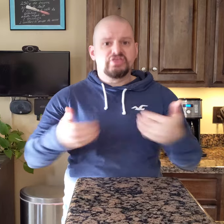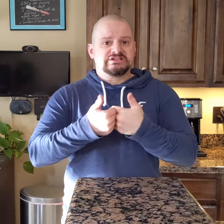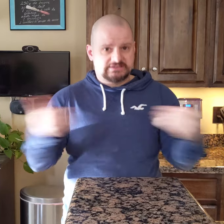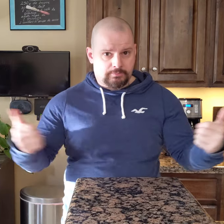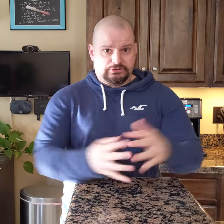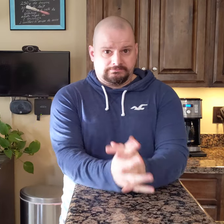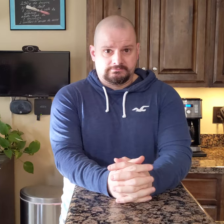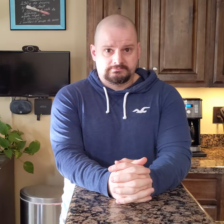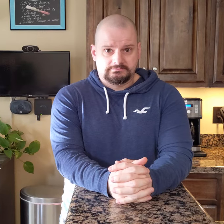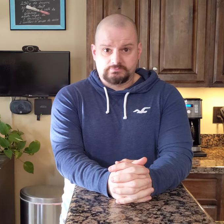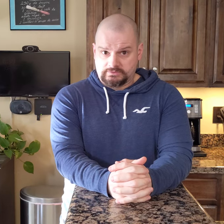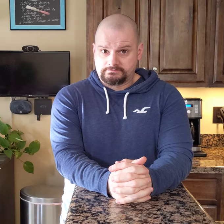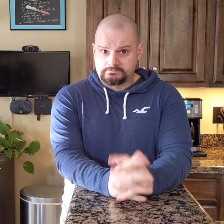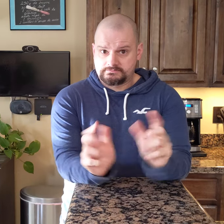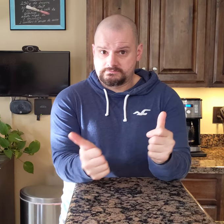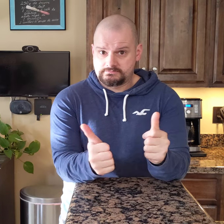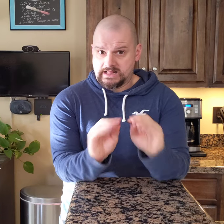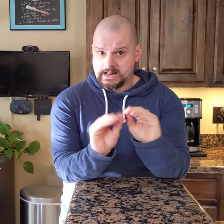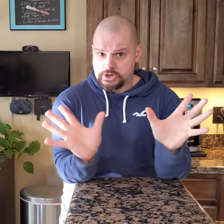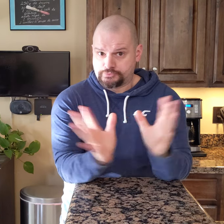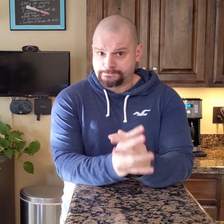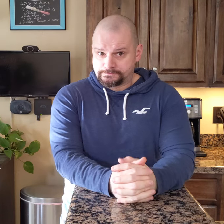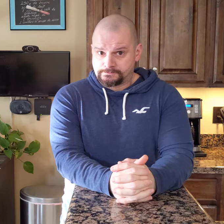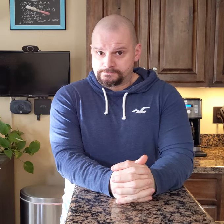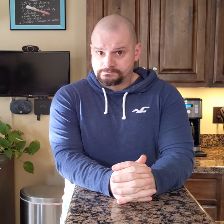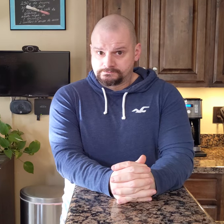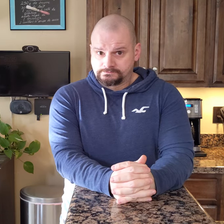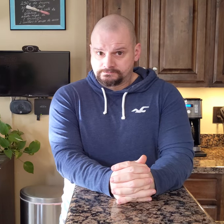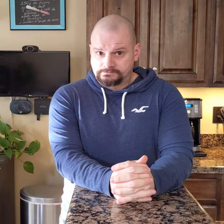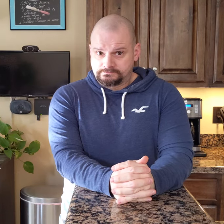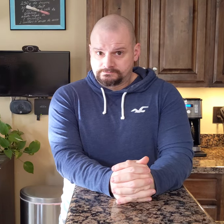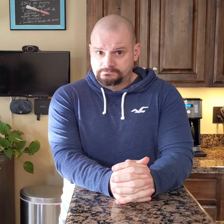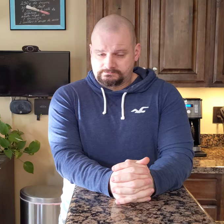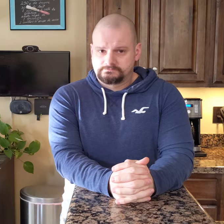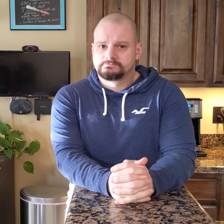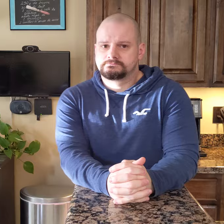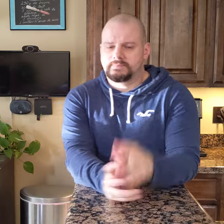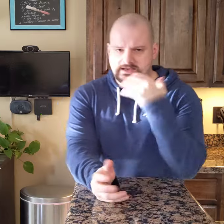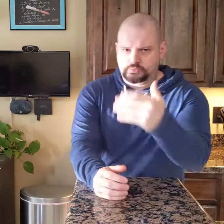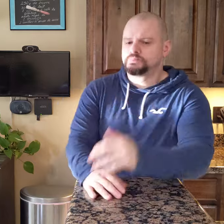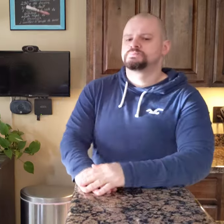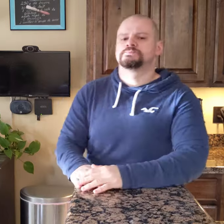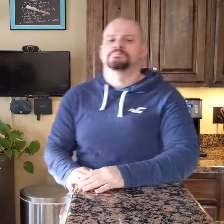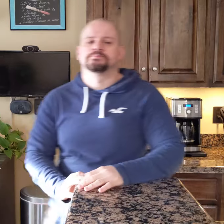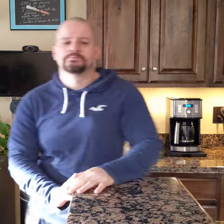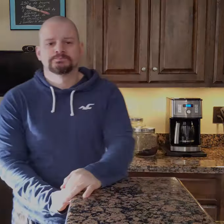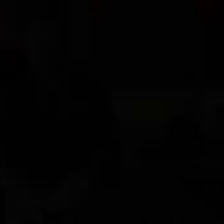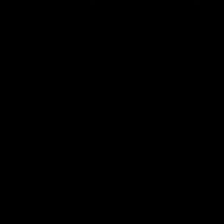They're separate. Is that understood? Thank you.